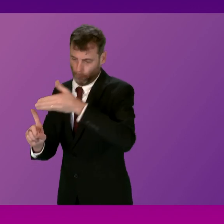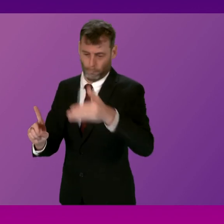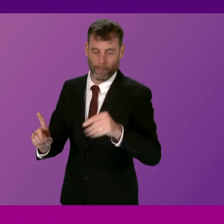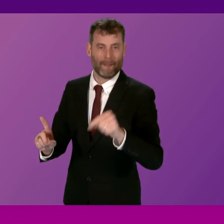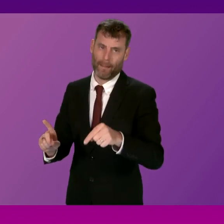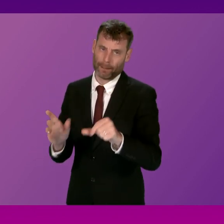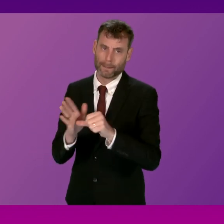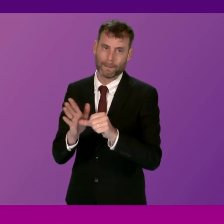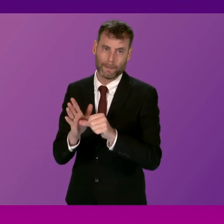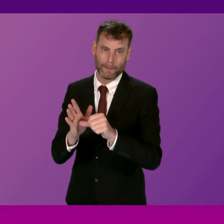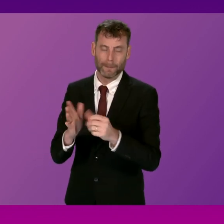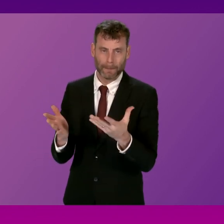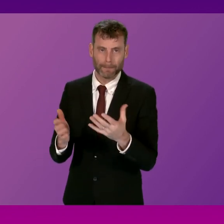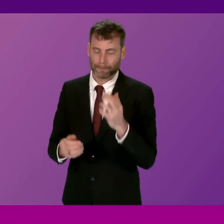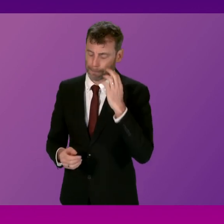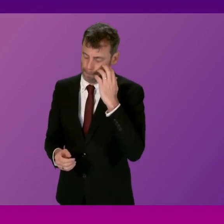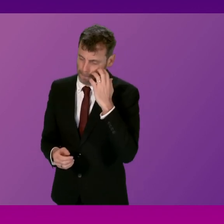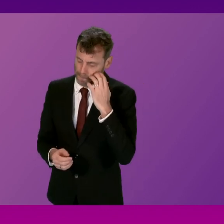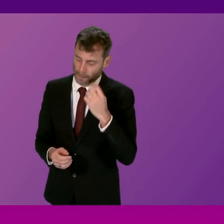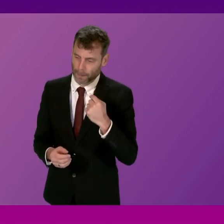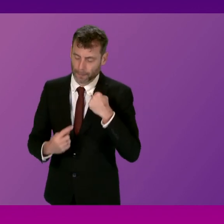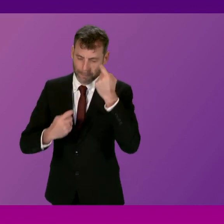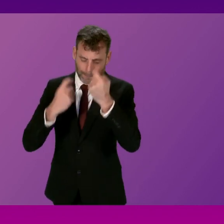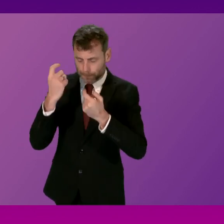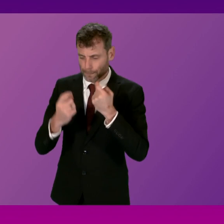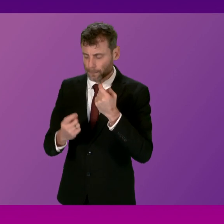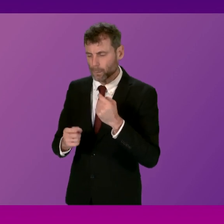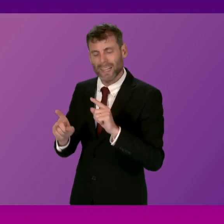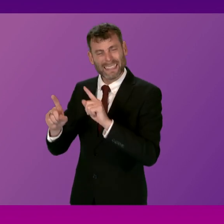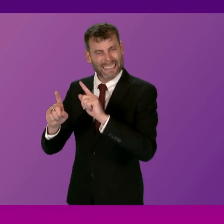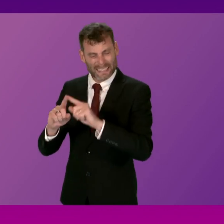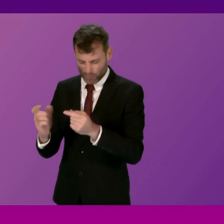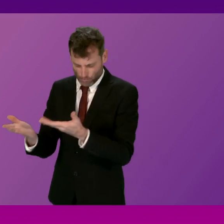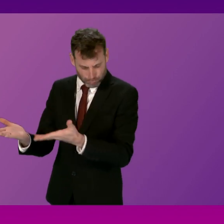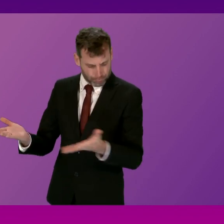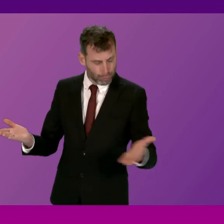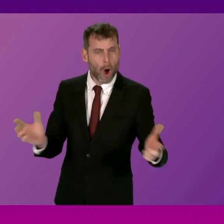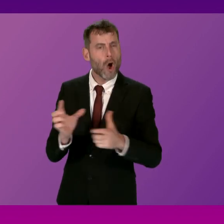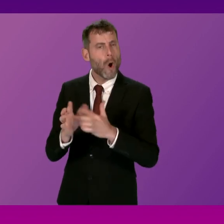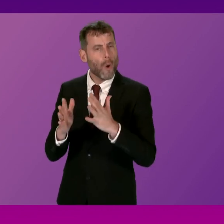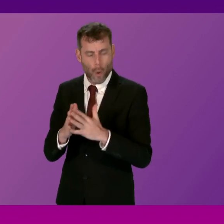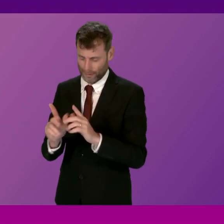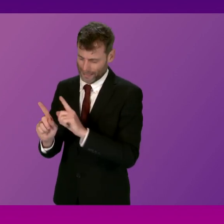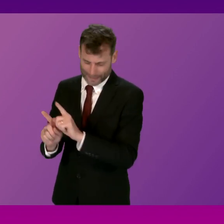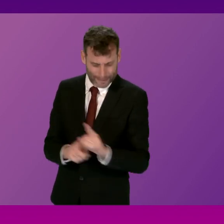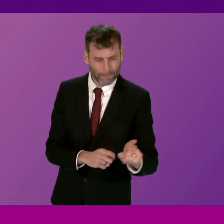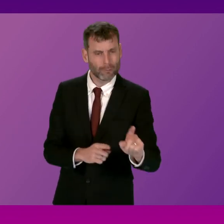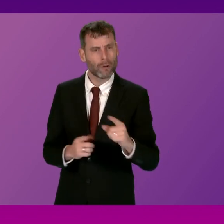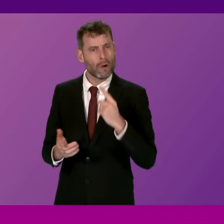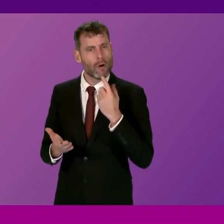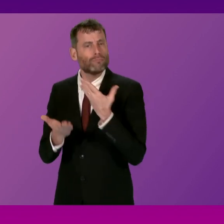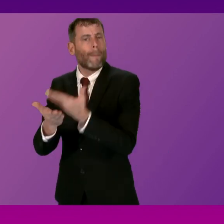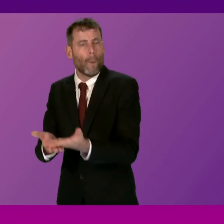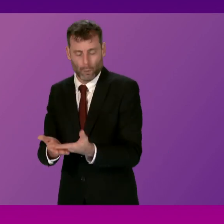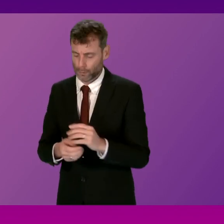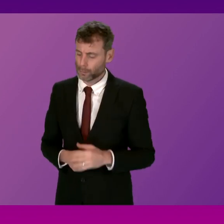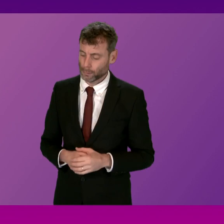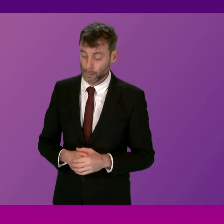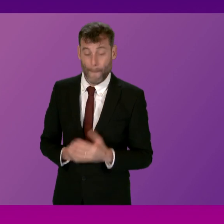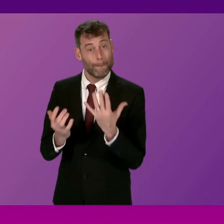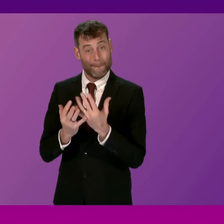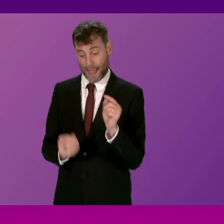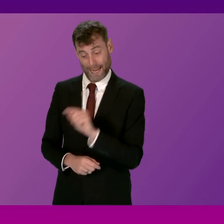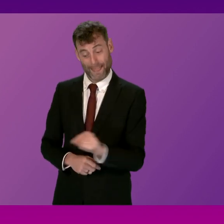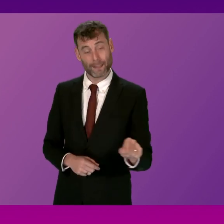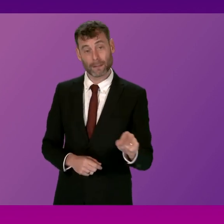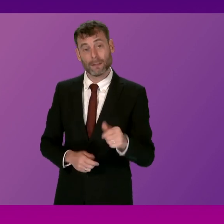Very often, such proposals come to Parliament by way of disabled people and their relatives